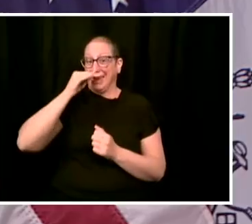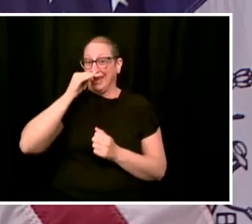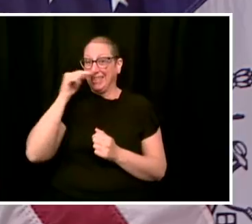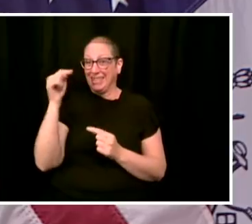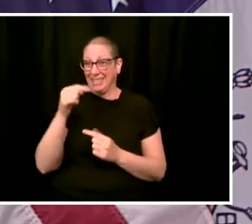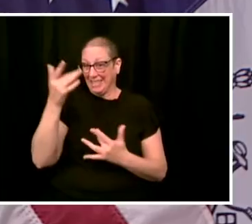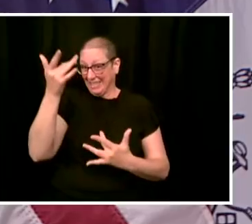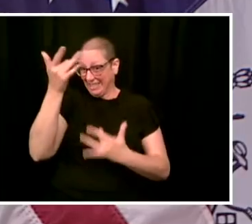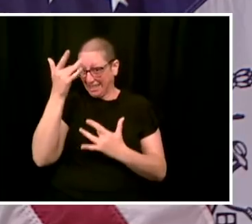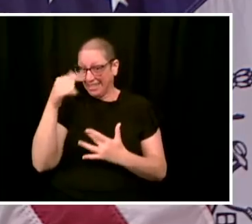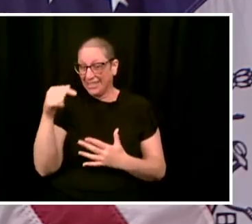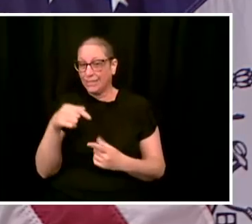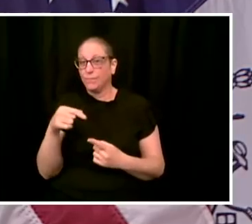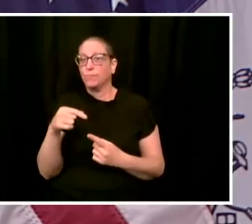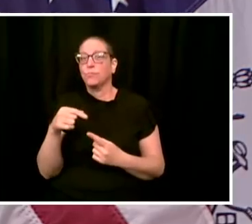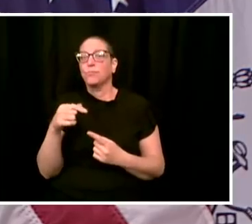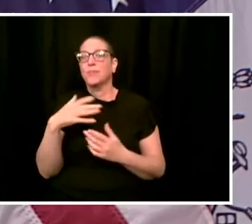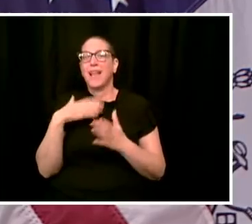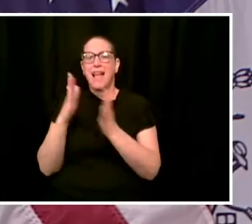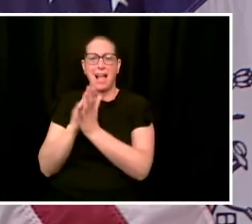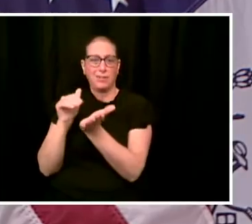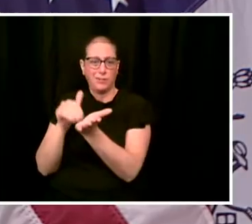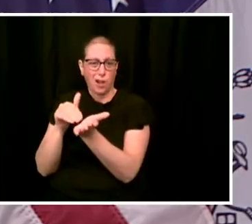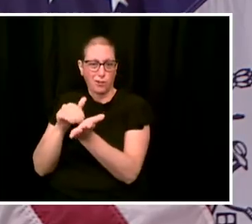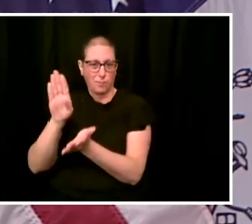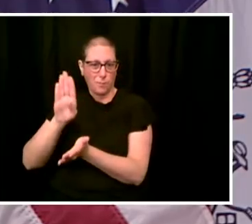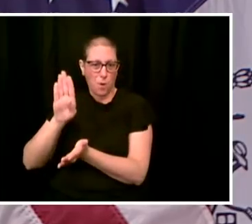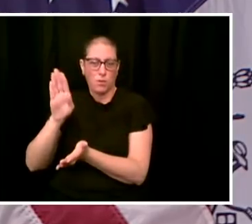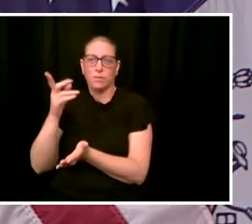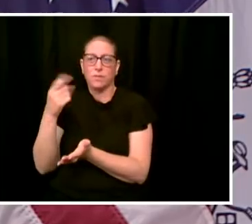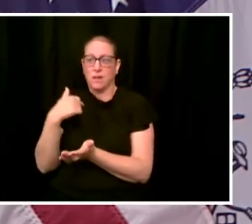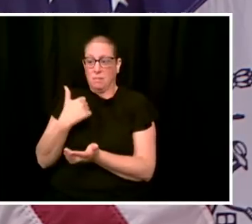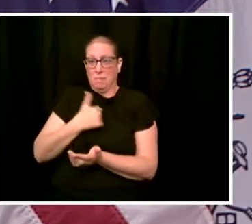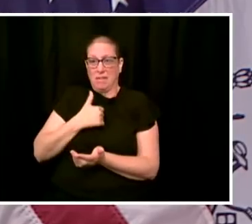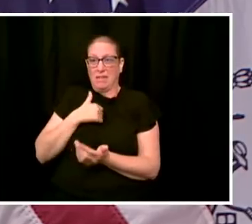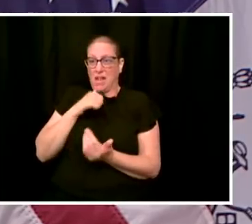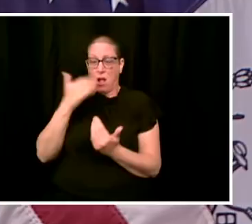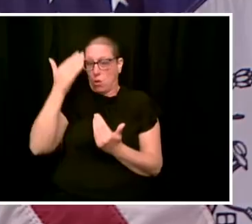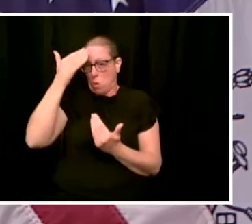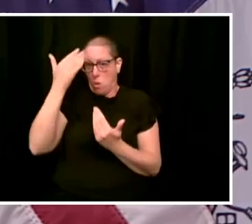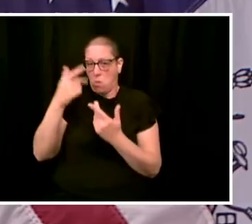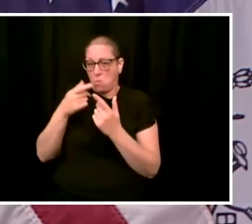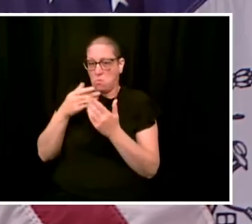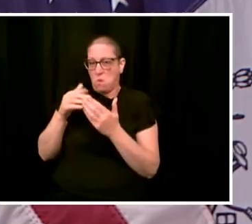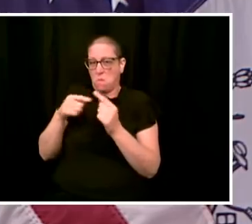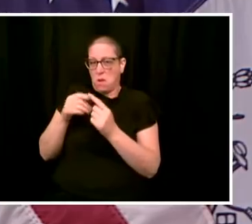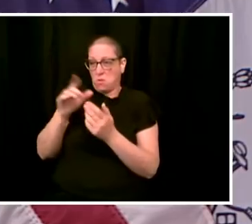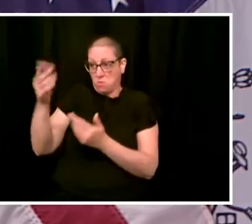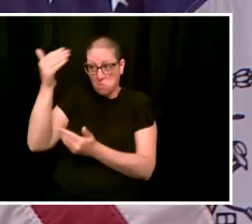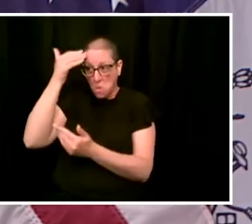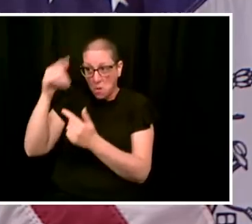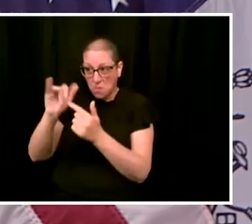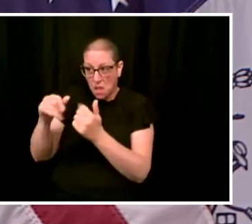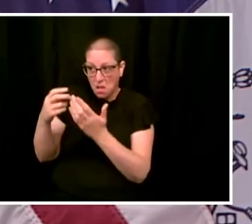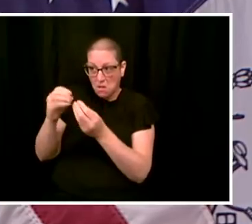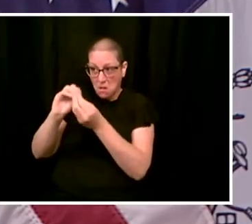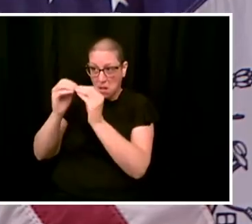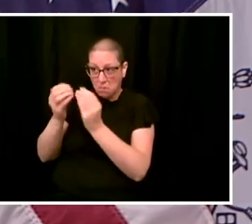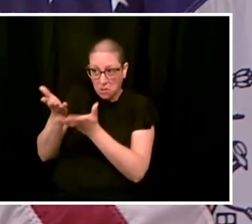THE COMMISSIONER, COMMISSIONER BARBO. I DON'T HAVE NEW NUMBERS AS OF